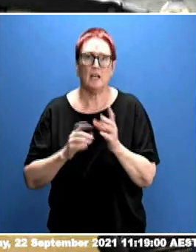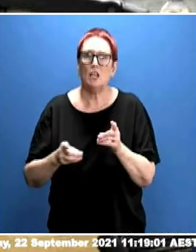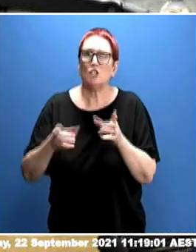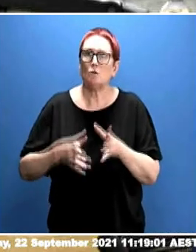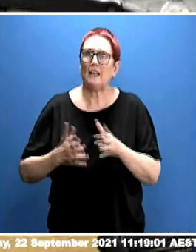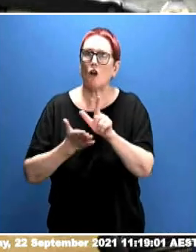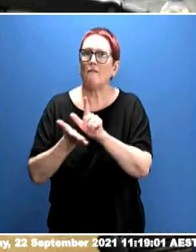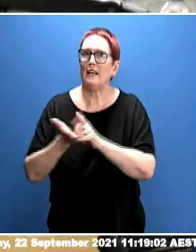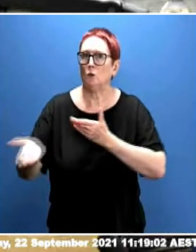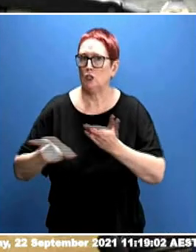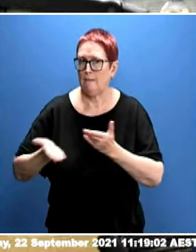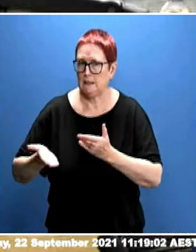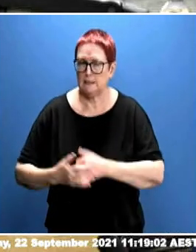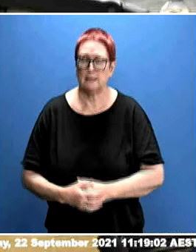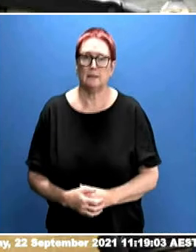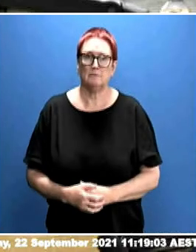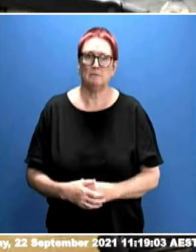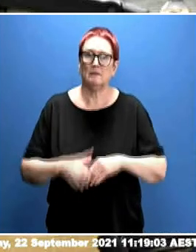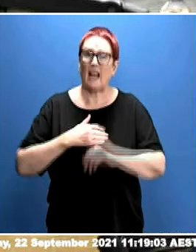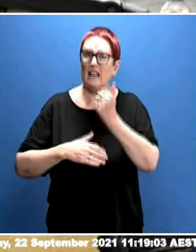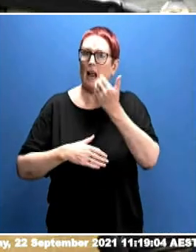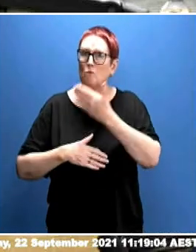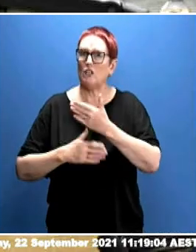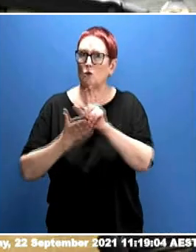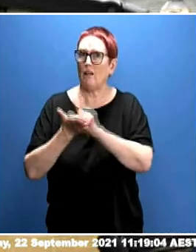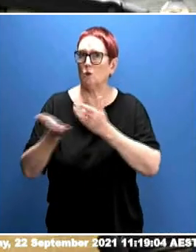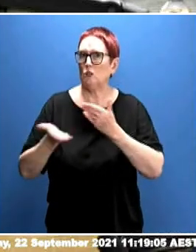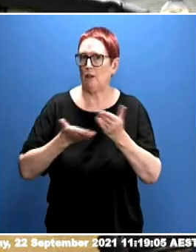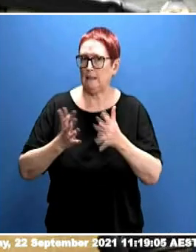Legal Services of the Aboriginal Legal Service Western Australia.